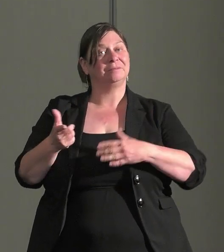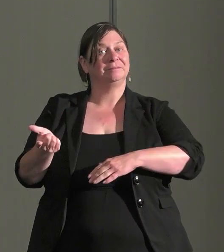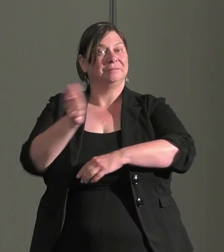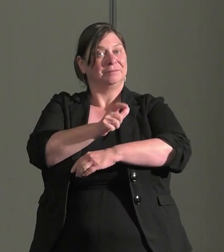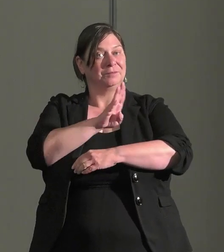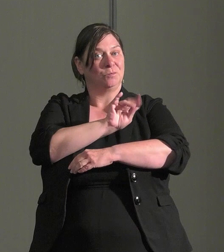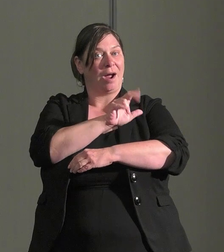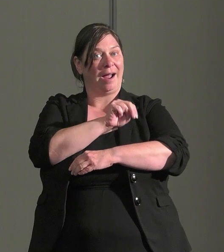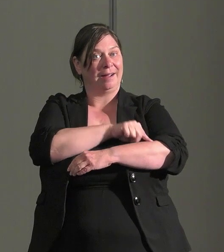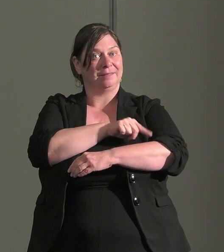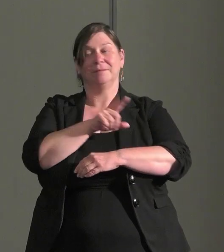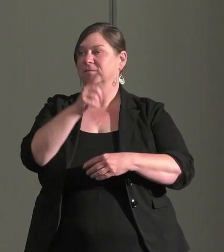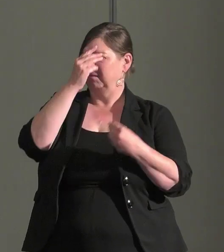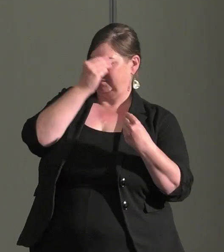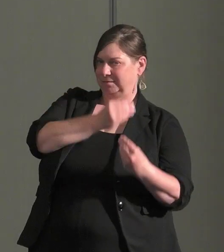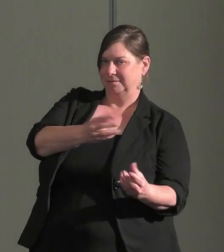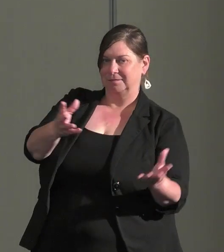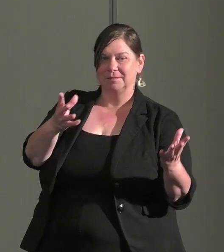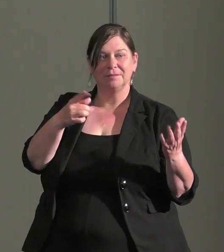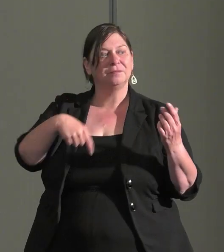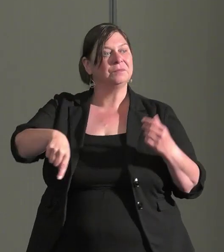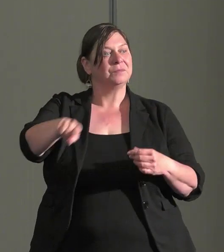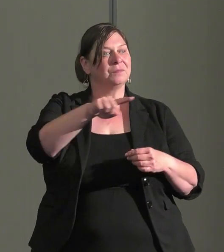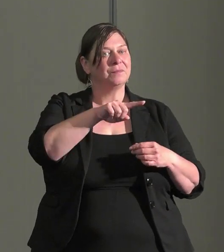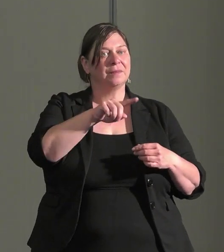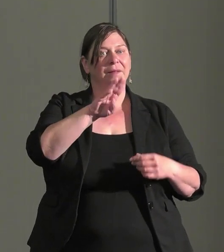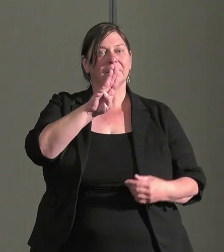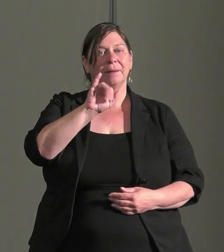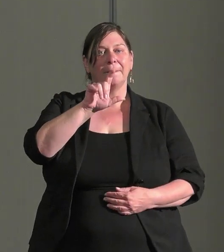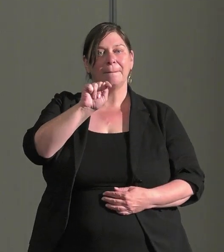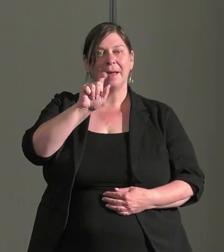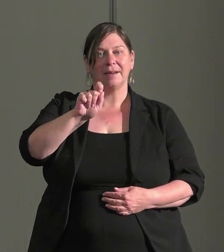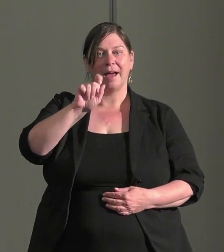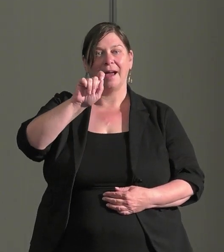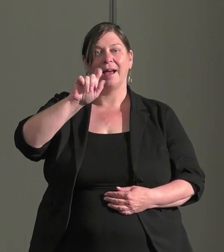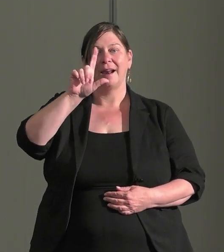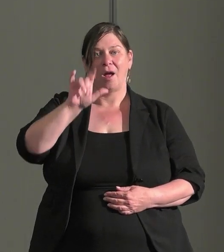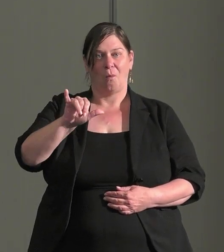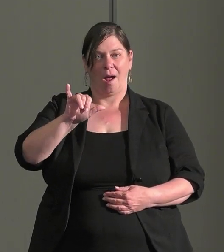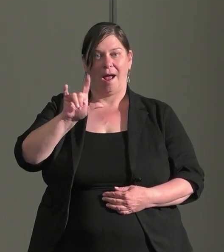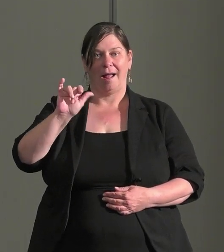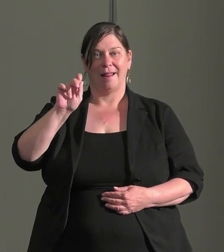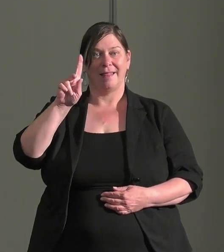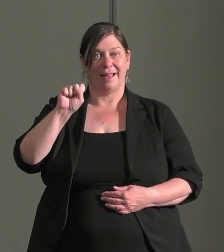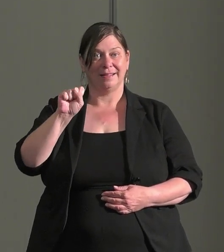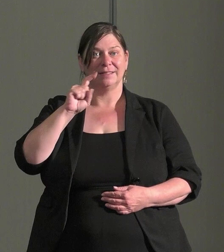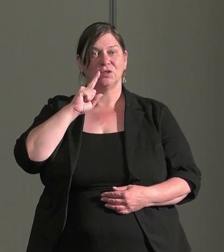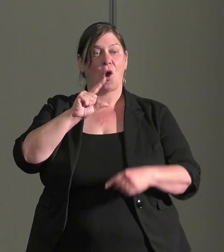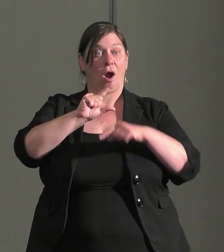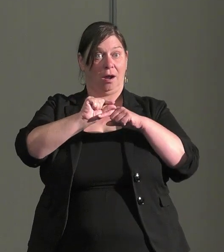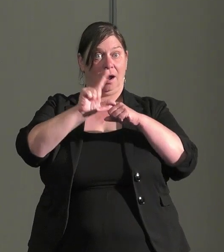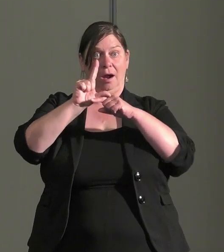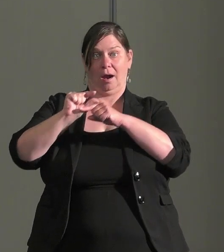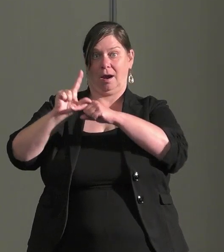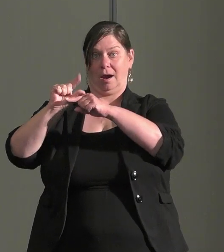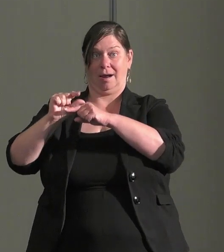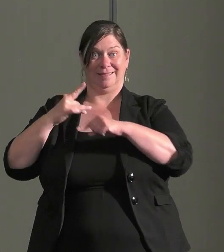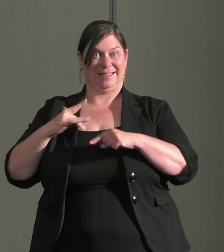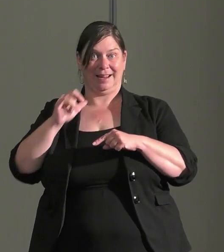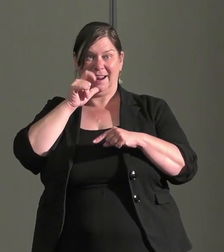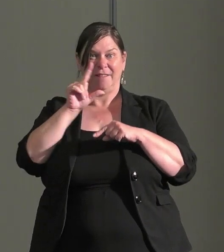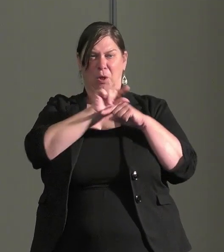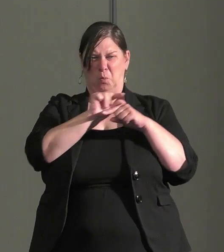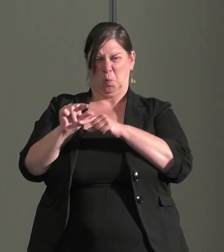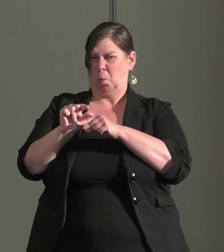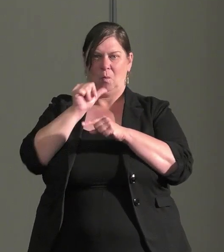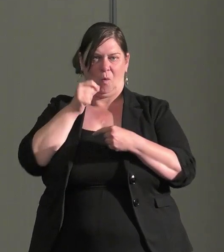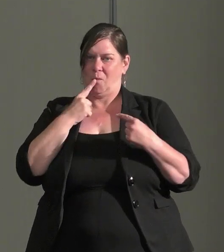Just FYI those bit.ly links are case sensitive you don't do the caps it will not work.